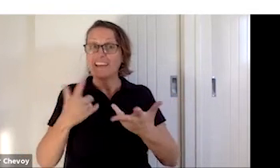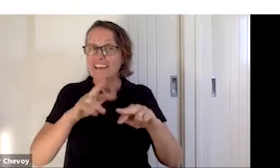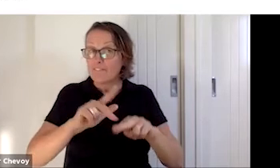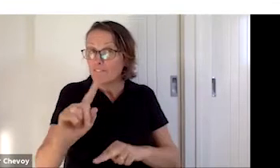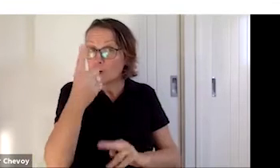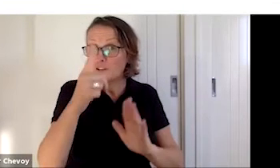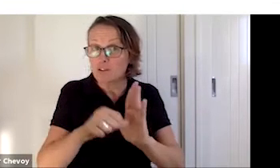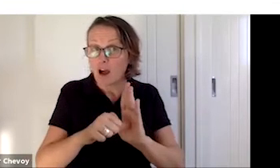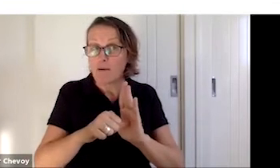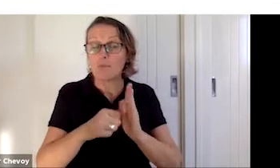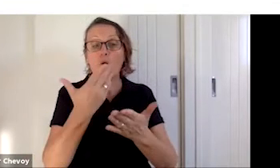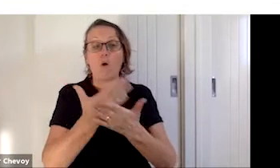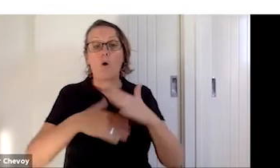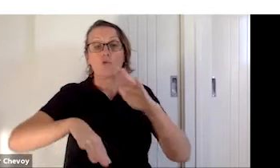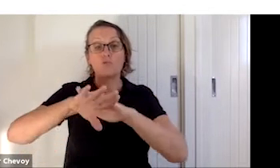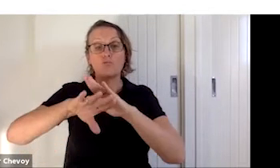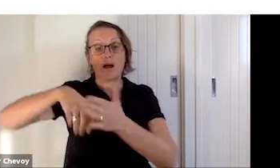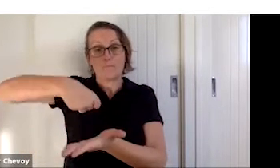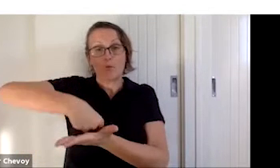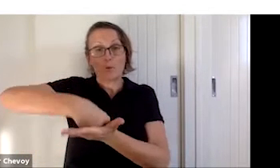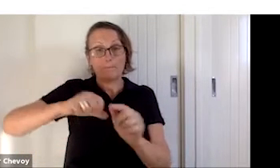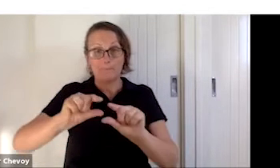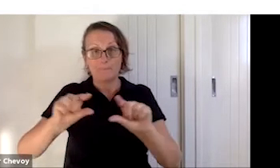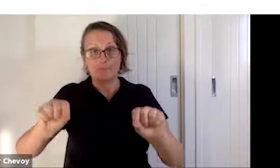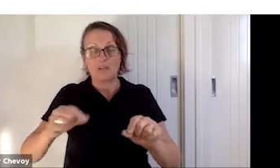on the right hand column down the bottom there is a button for "create new account".